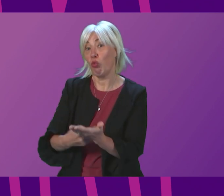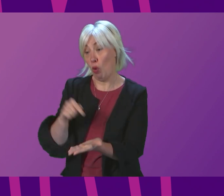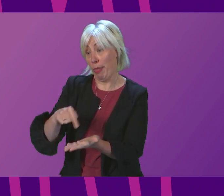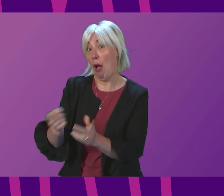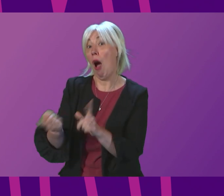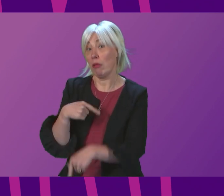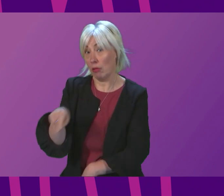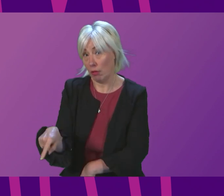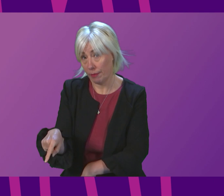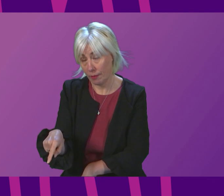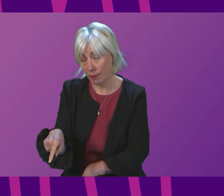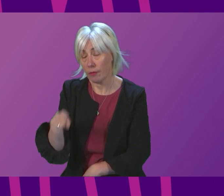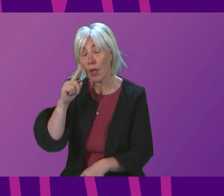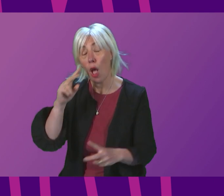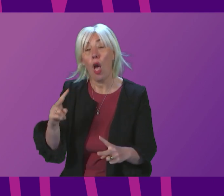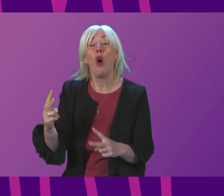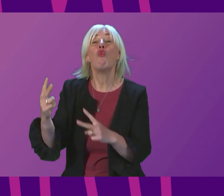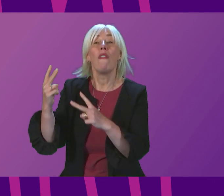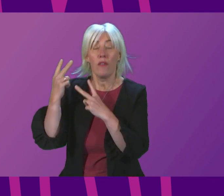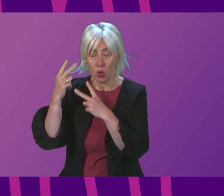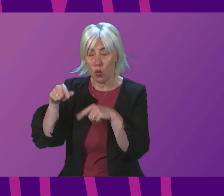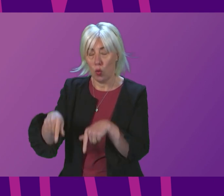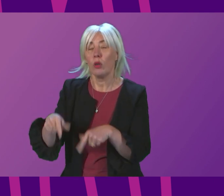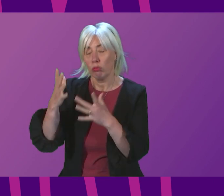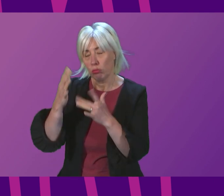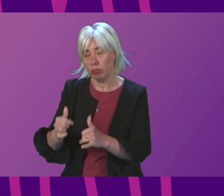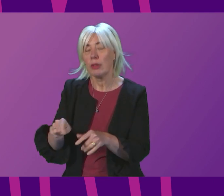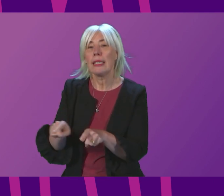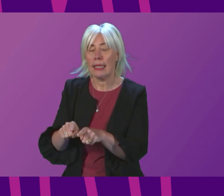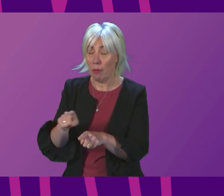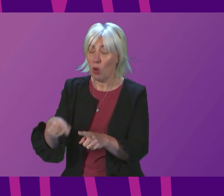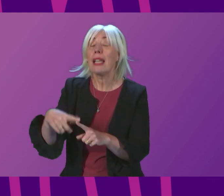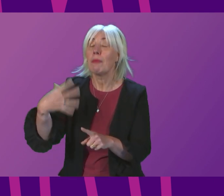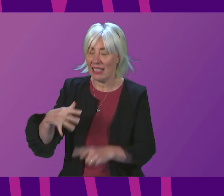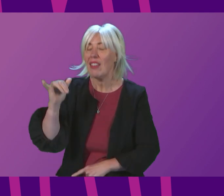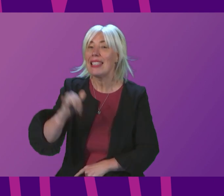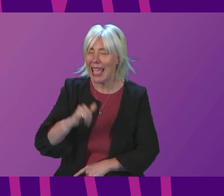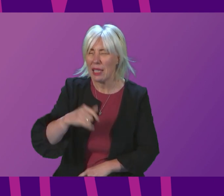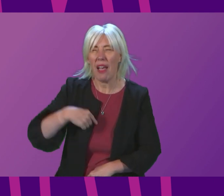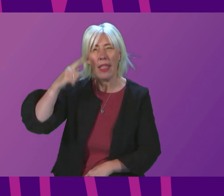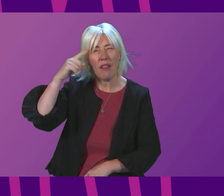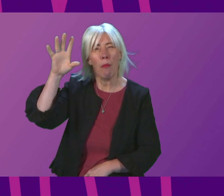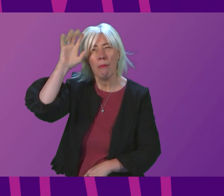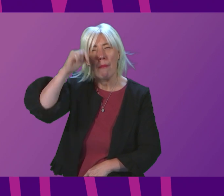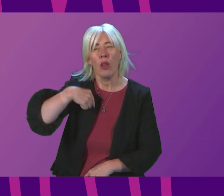The review found that it was the most expensive bid—if memory serves me correctly, that